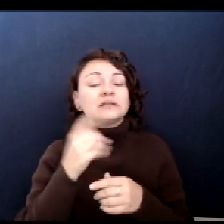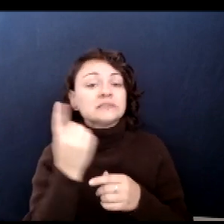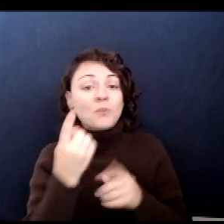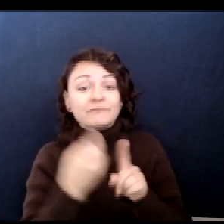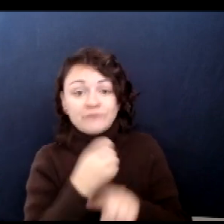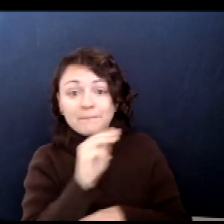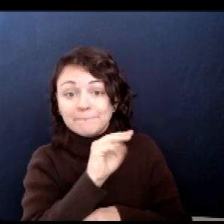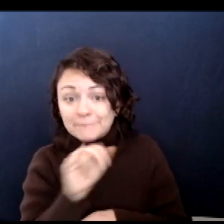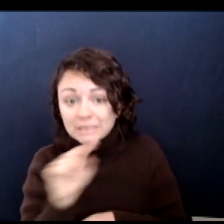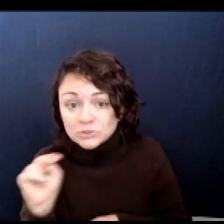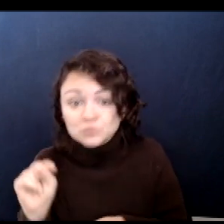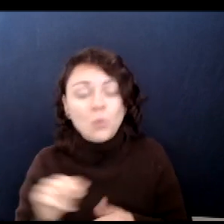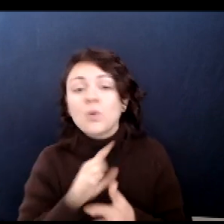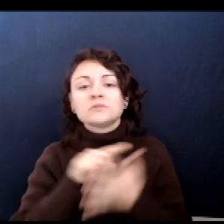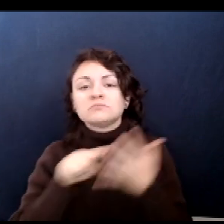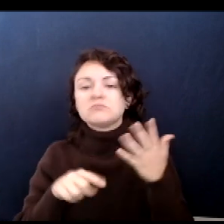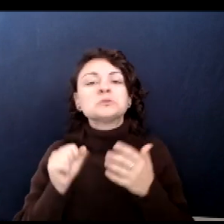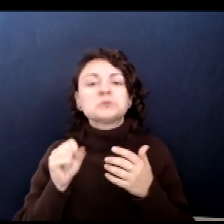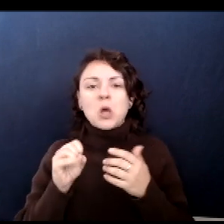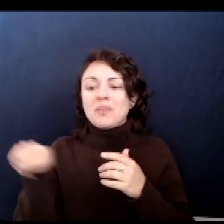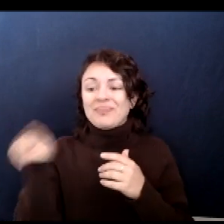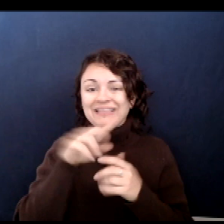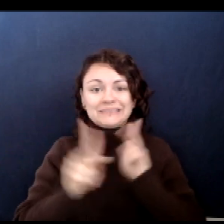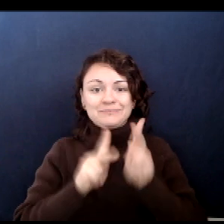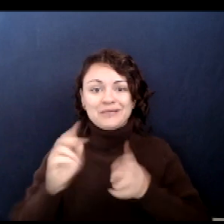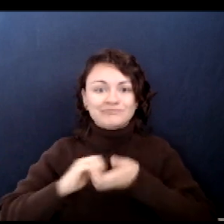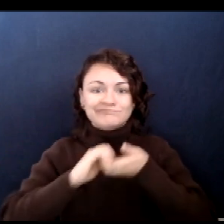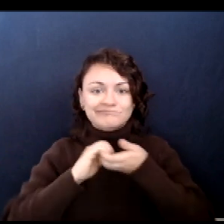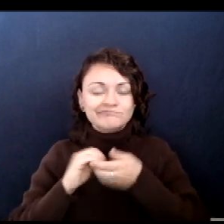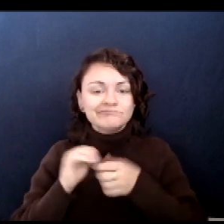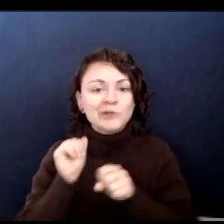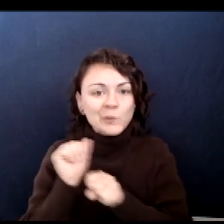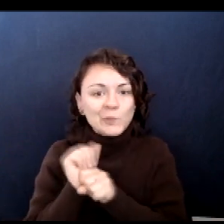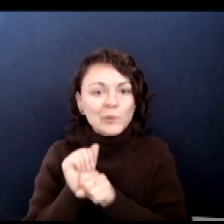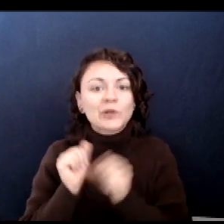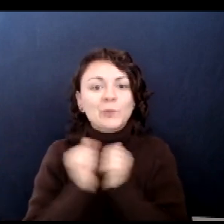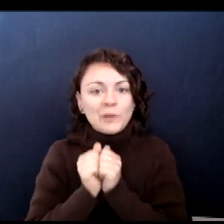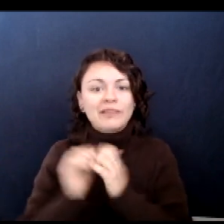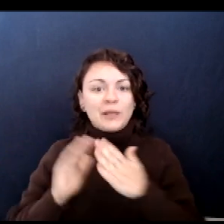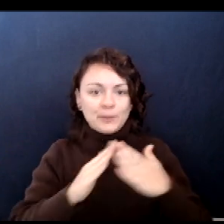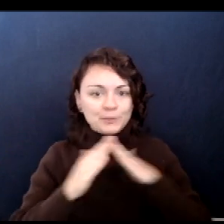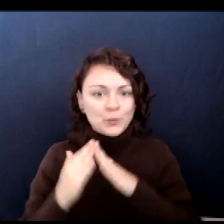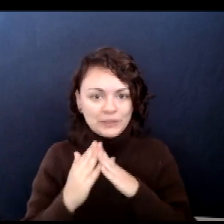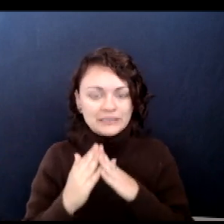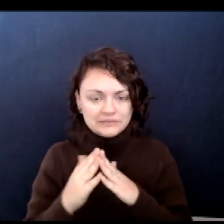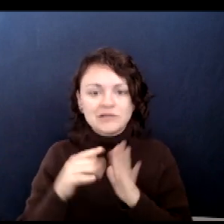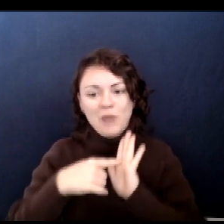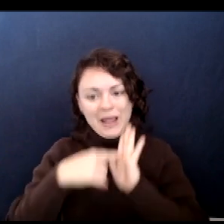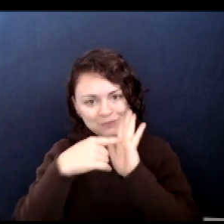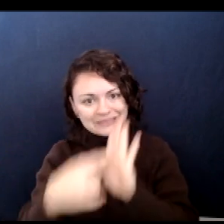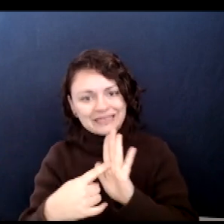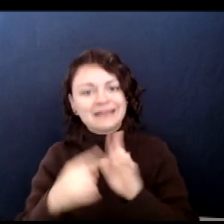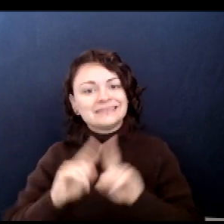And these folks really worked with their communities. And many of them were representing different groups to ensure that